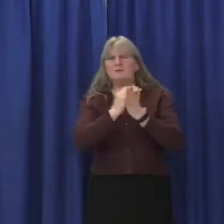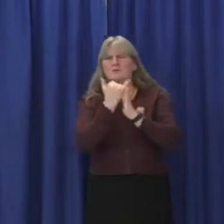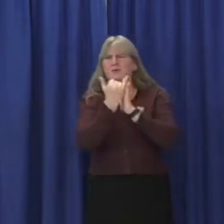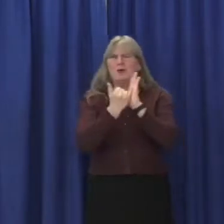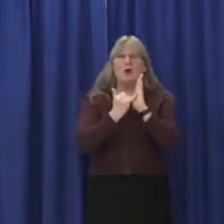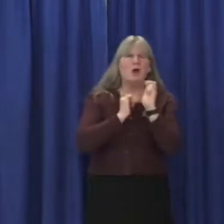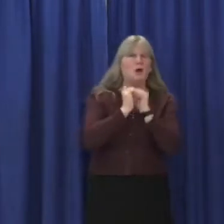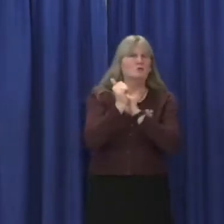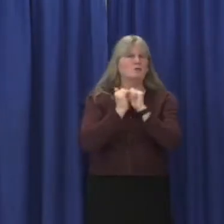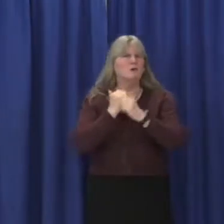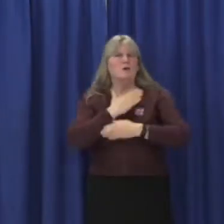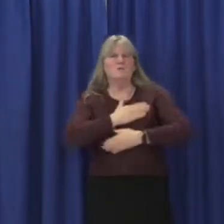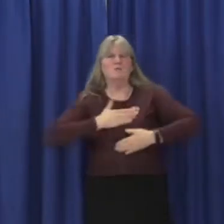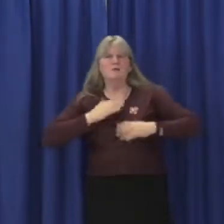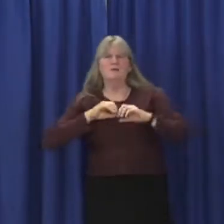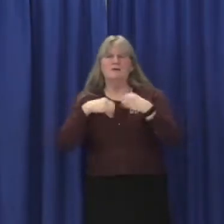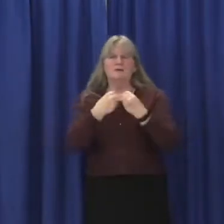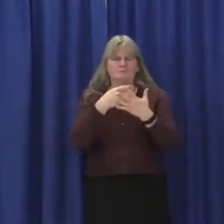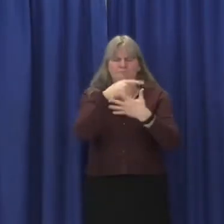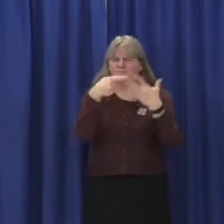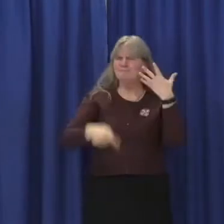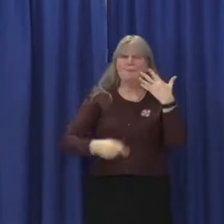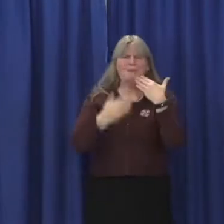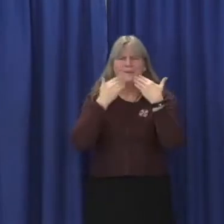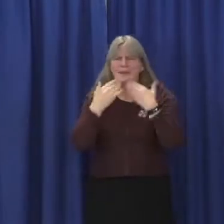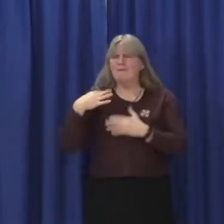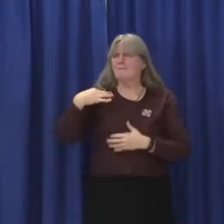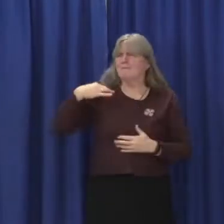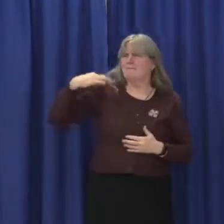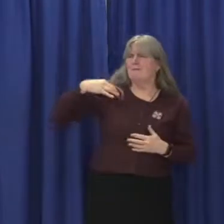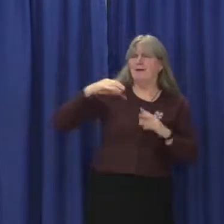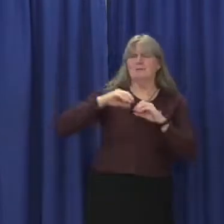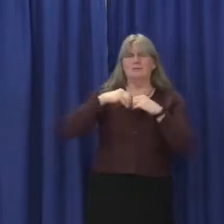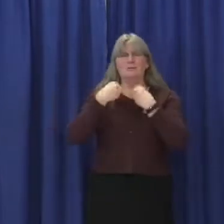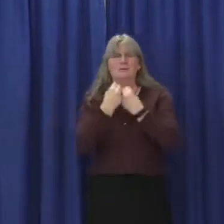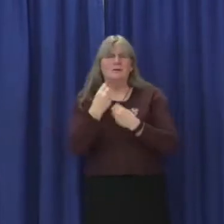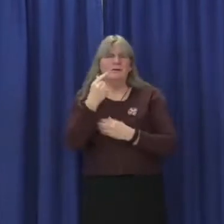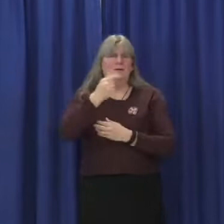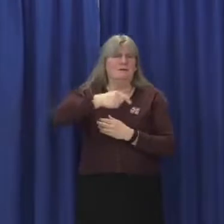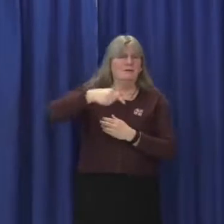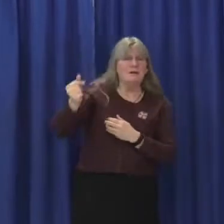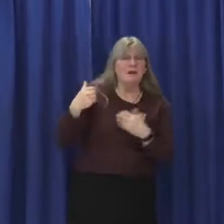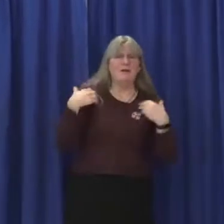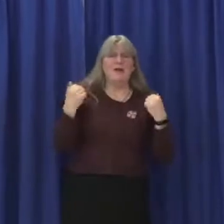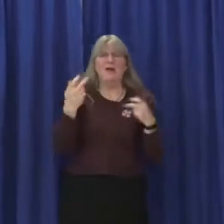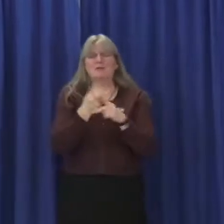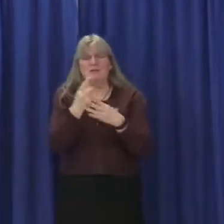recreational organizations, volunteer organizations, government and health care who have once again pivoted to